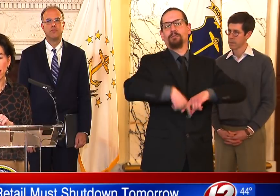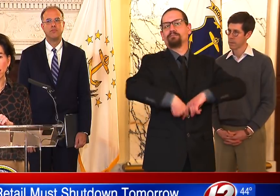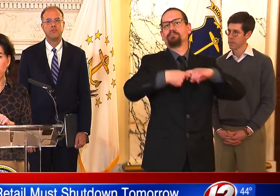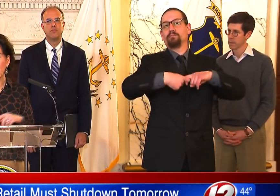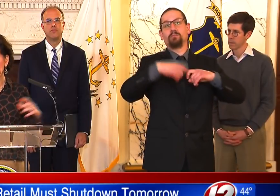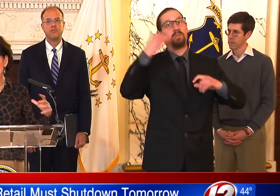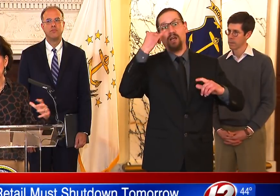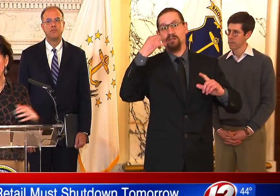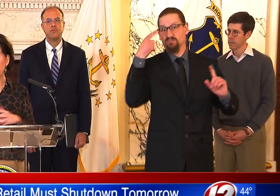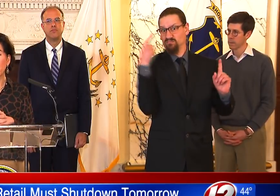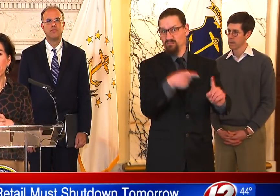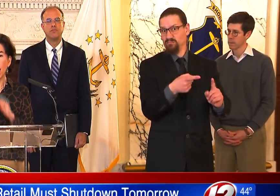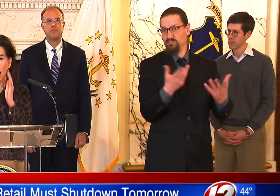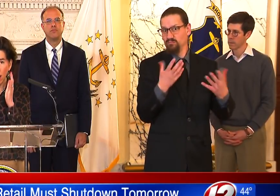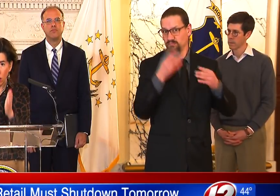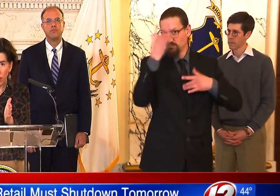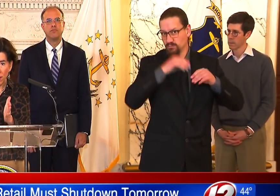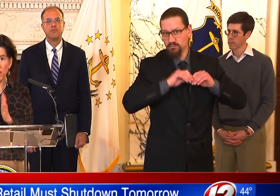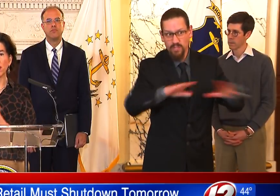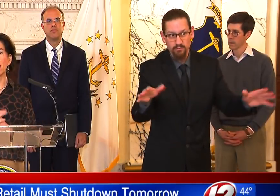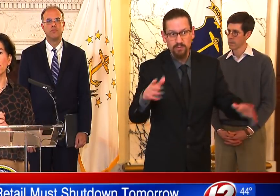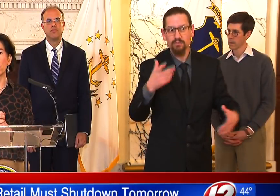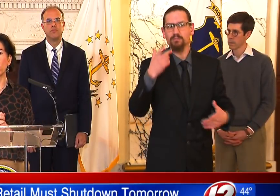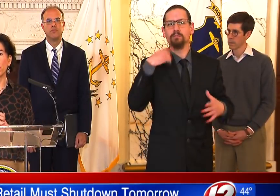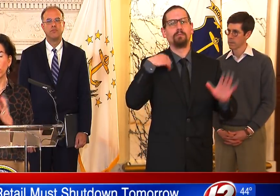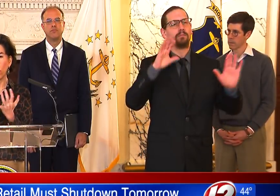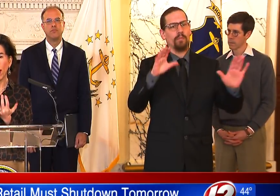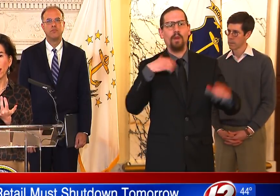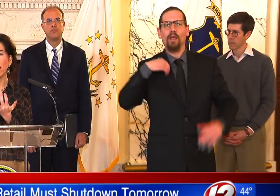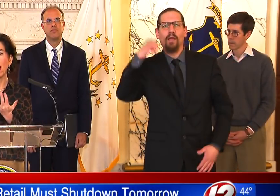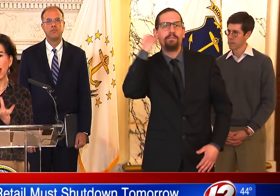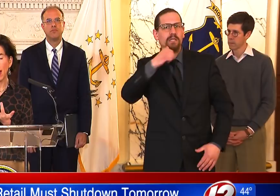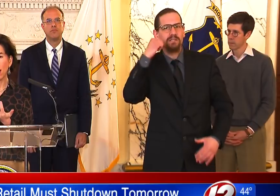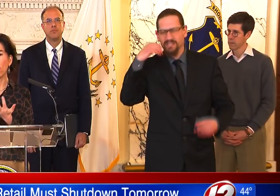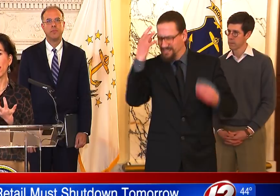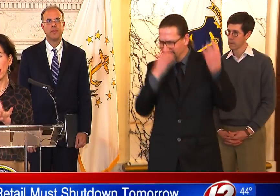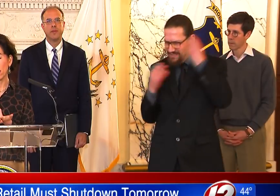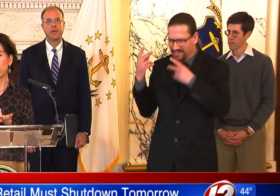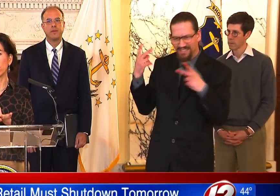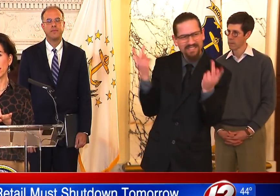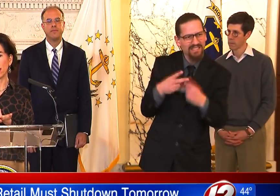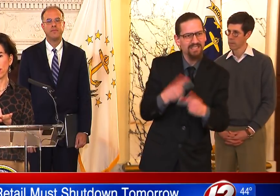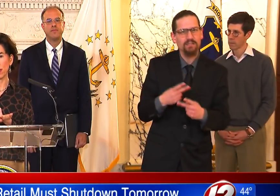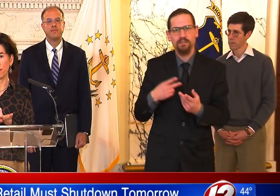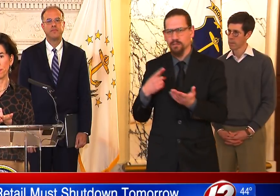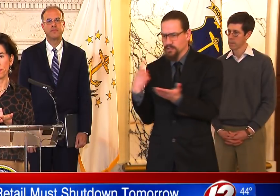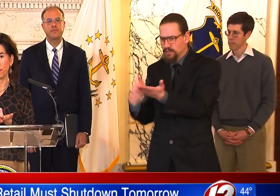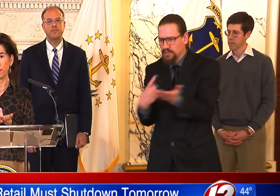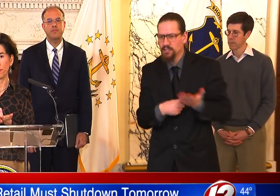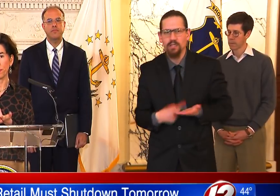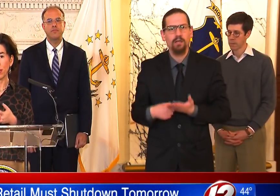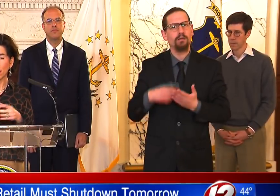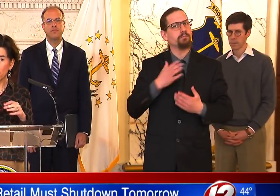REST ASSURED, I AM ONLY DOING IT BECAUSE IT IS REQUIRED TO KEEP EVERYBODY SAFE. I STILL